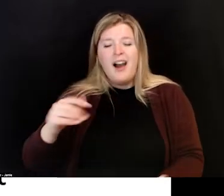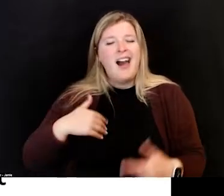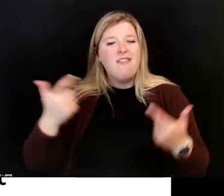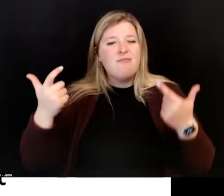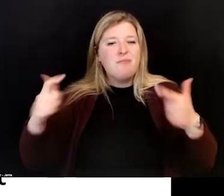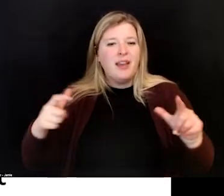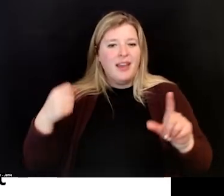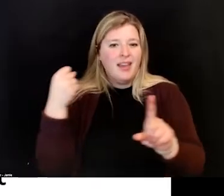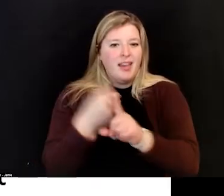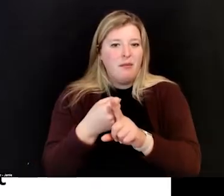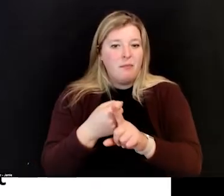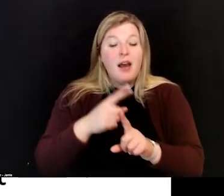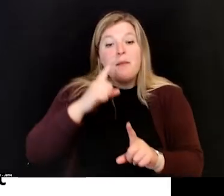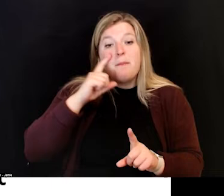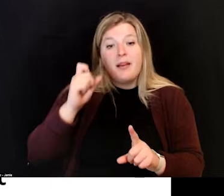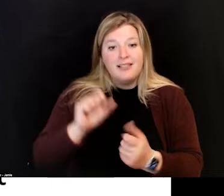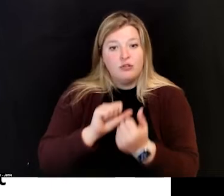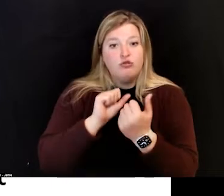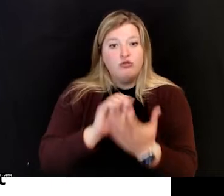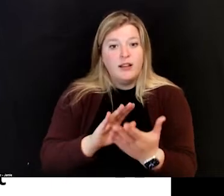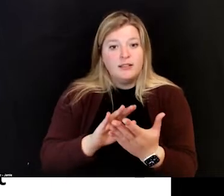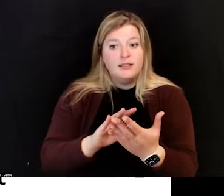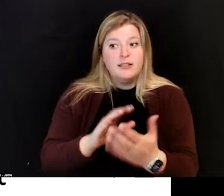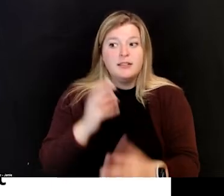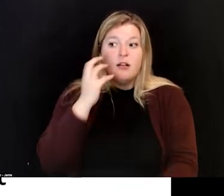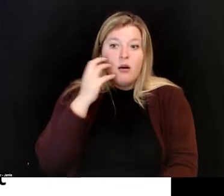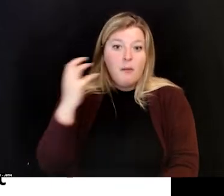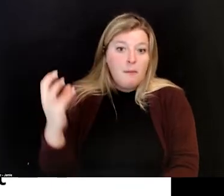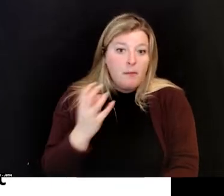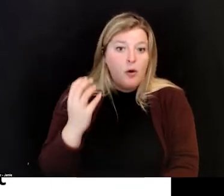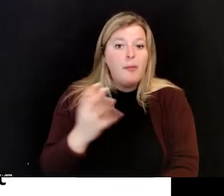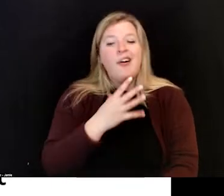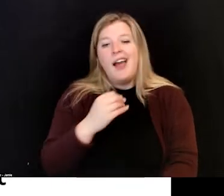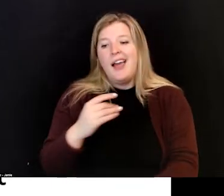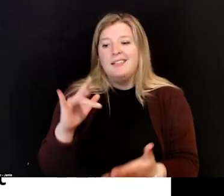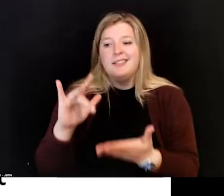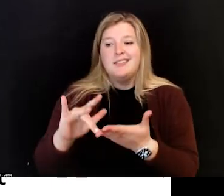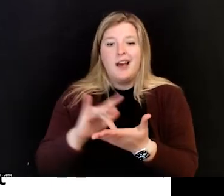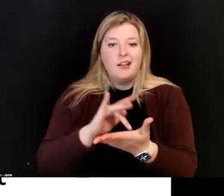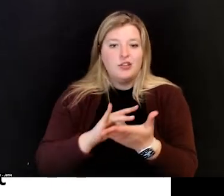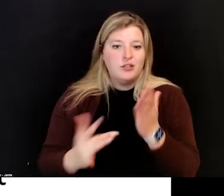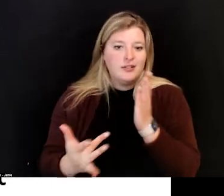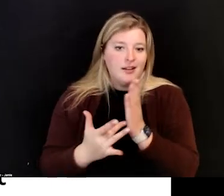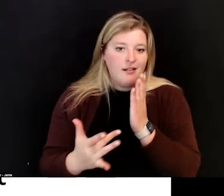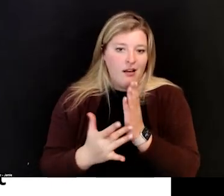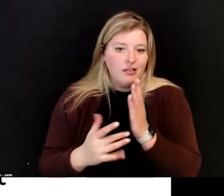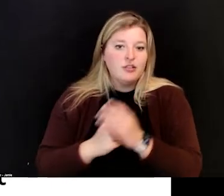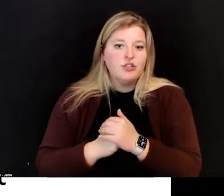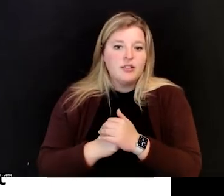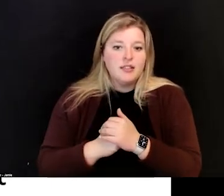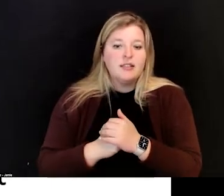because it addresses the mobile and touch technology. So it's really creating this base standard.